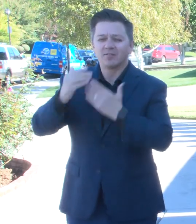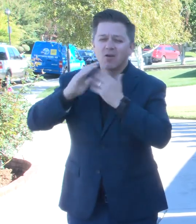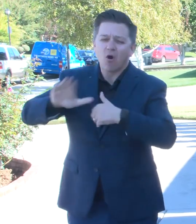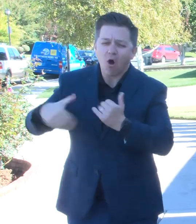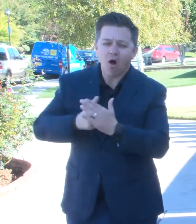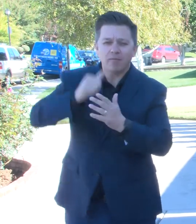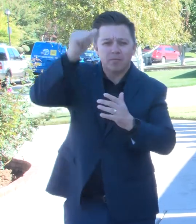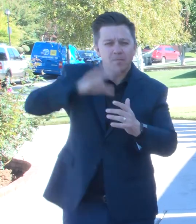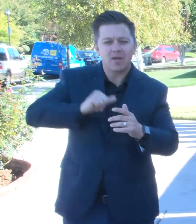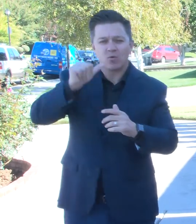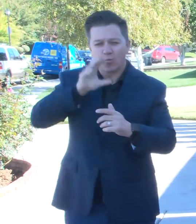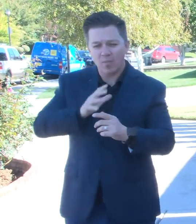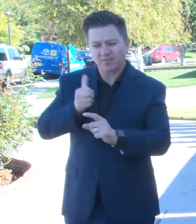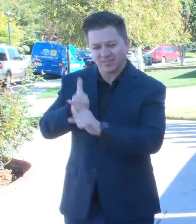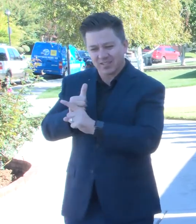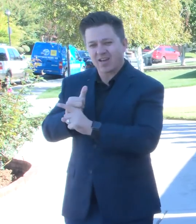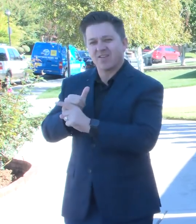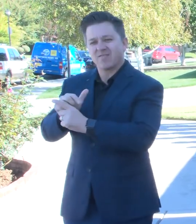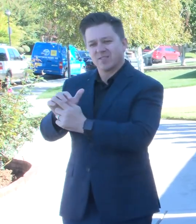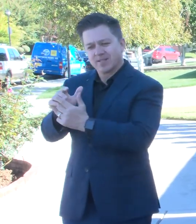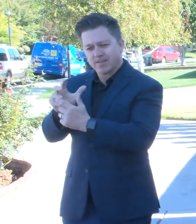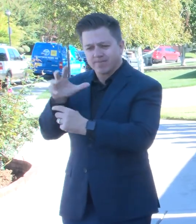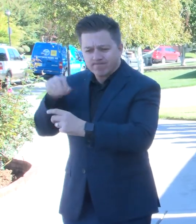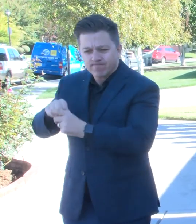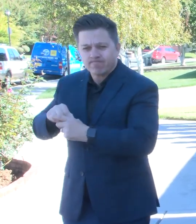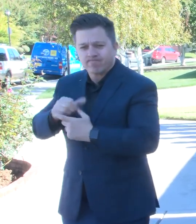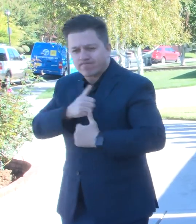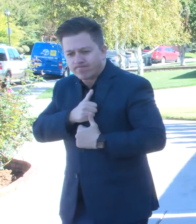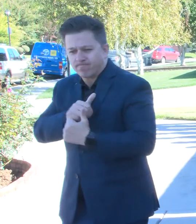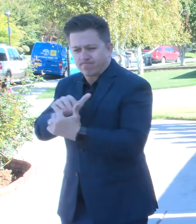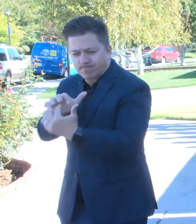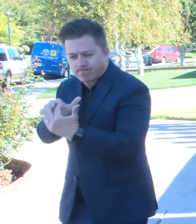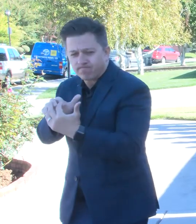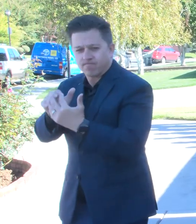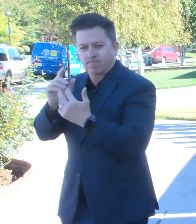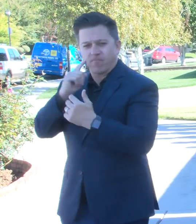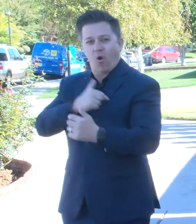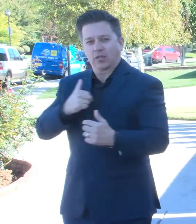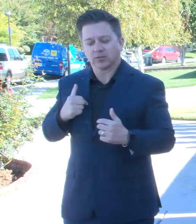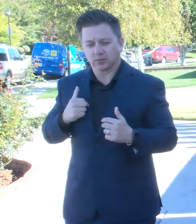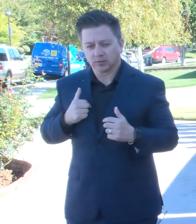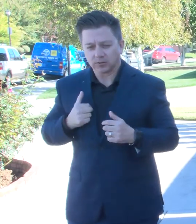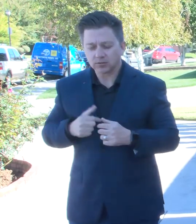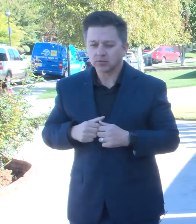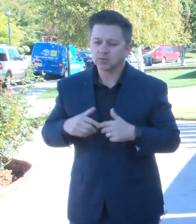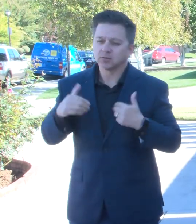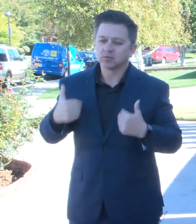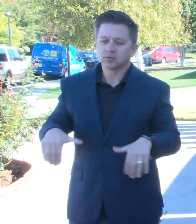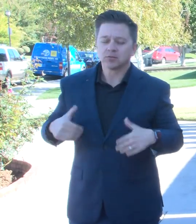who have put themselves between us and harm's way and in a time when